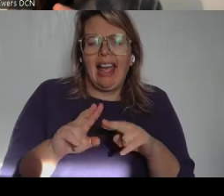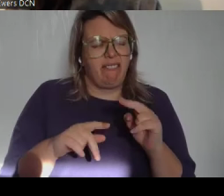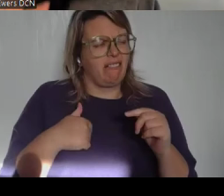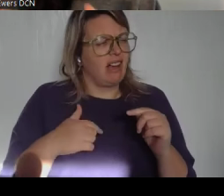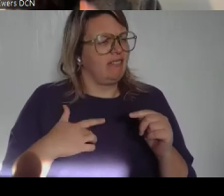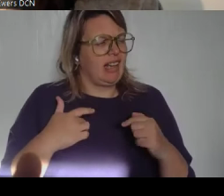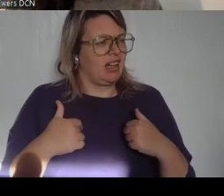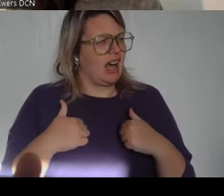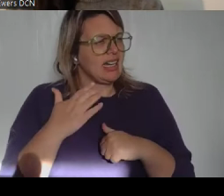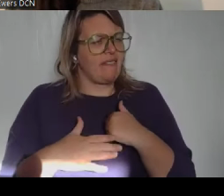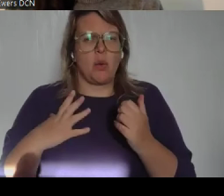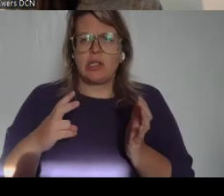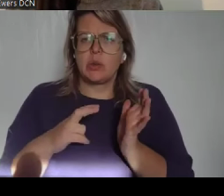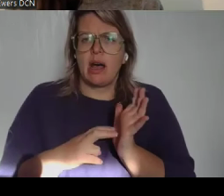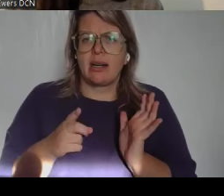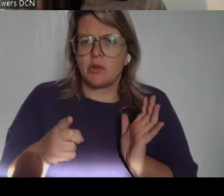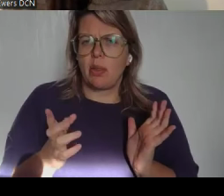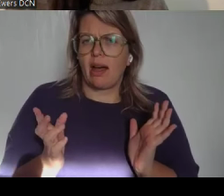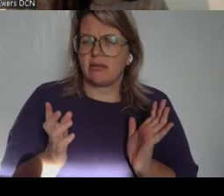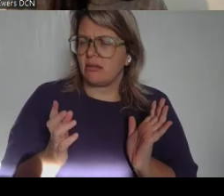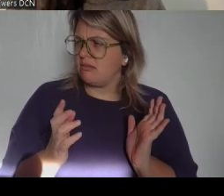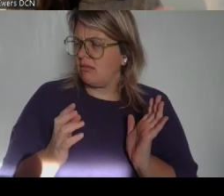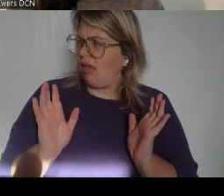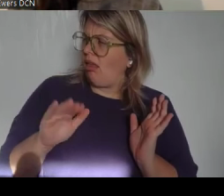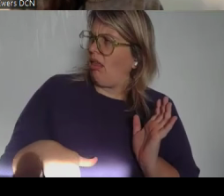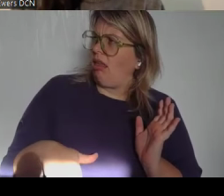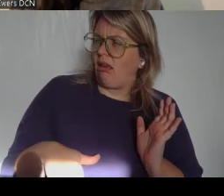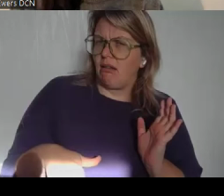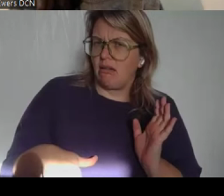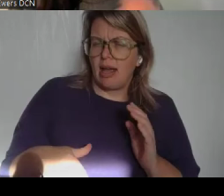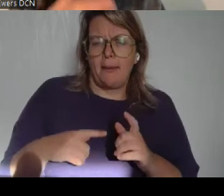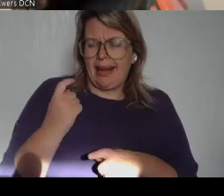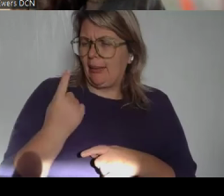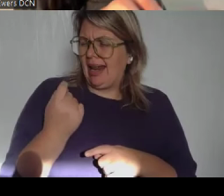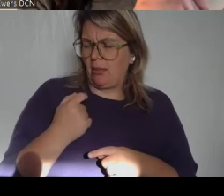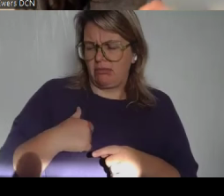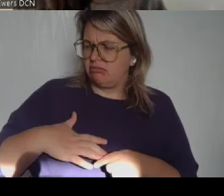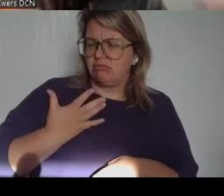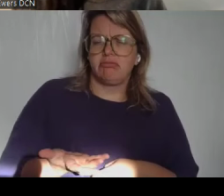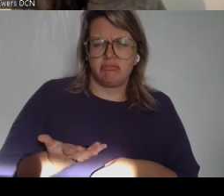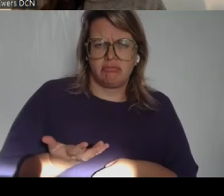they were given an opportunity to opt-out, they didn't do that, and now they're being emailed, is that part of that?